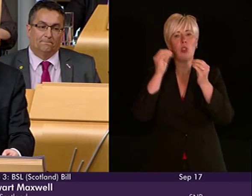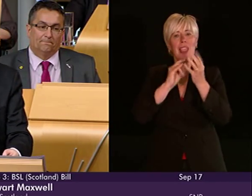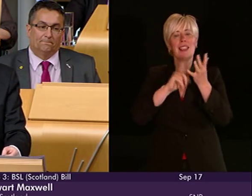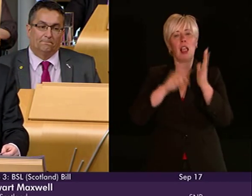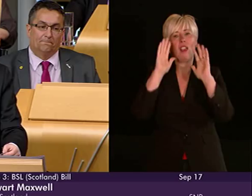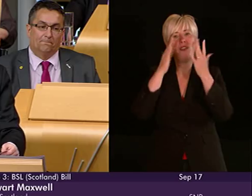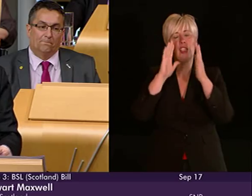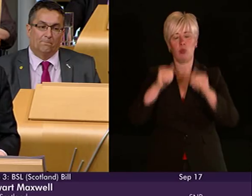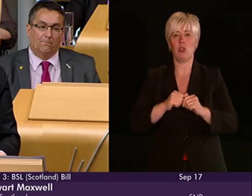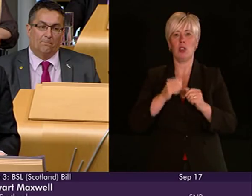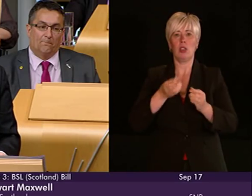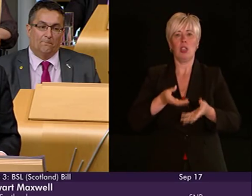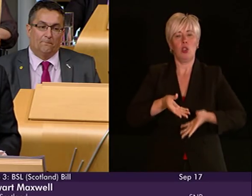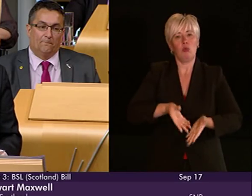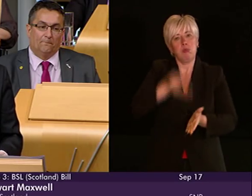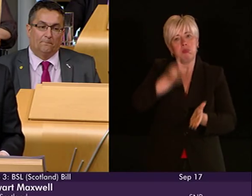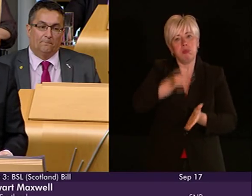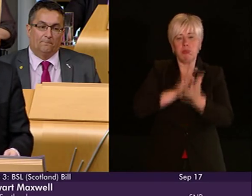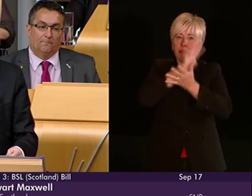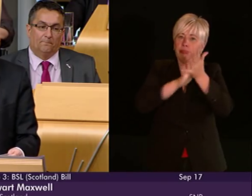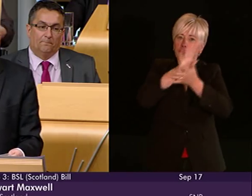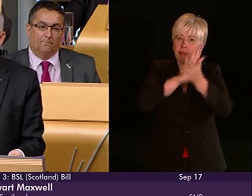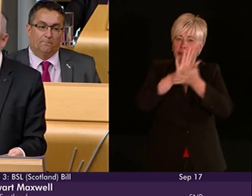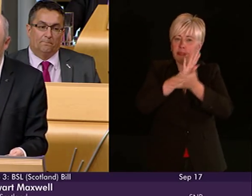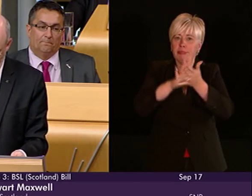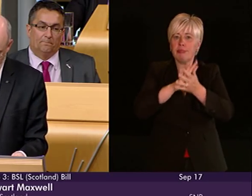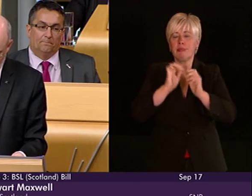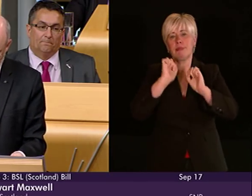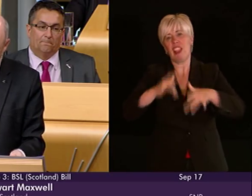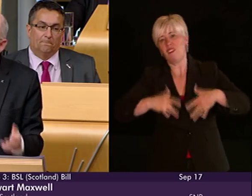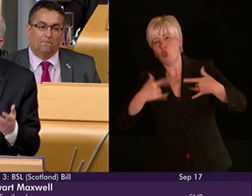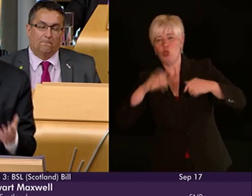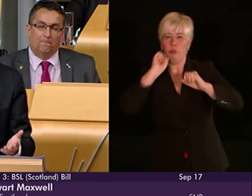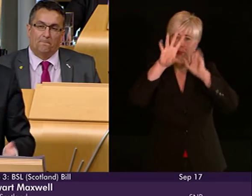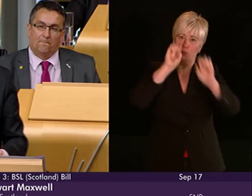to join it and share their views on the bill by posting BSL video clips. The group was